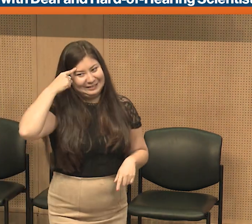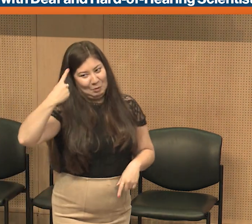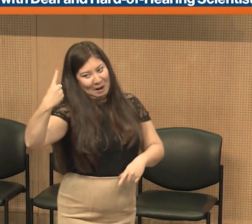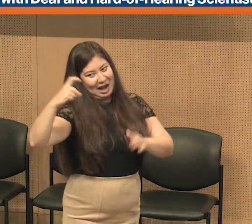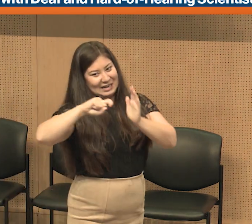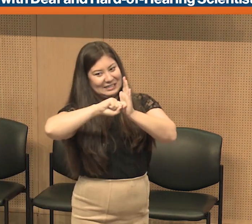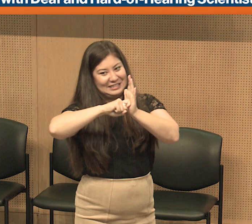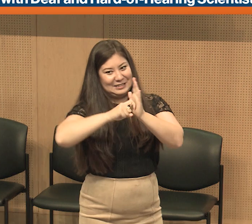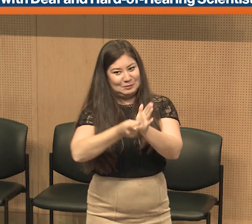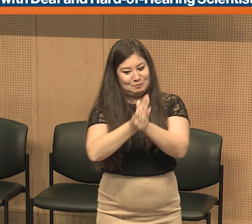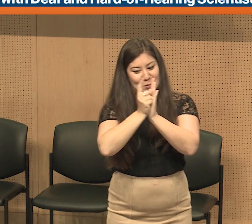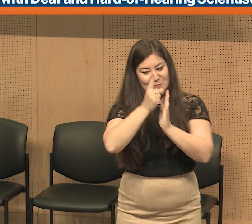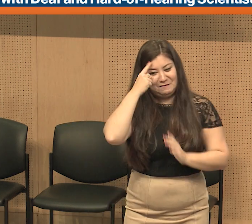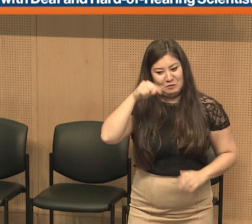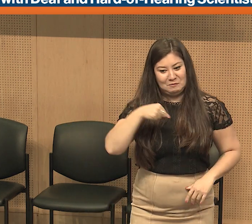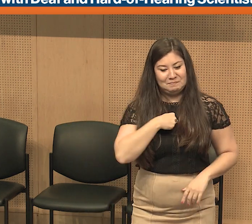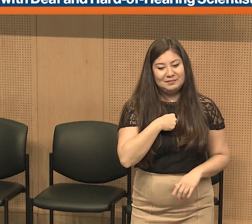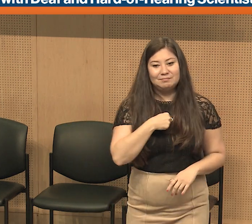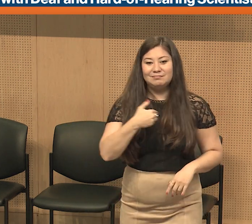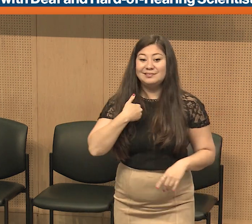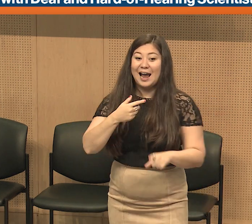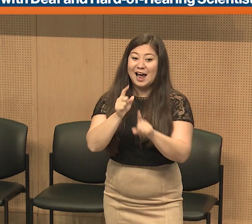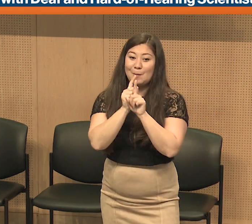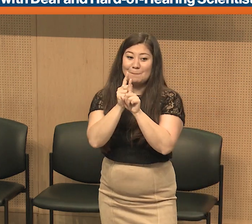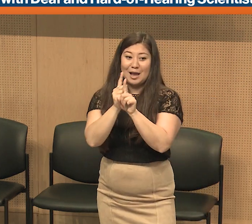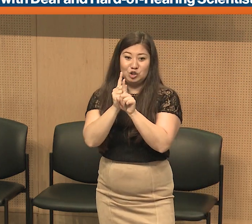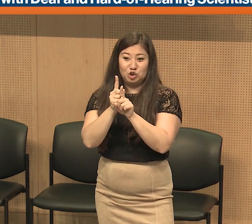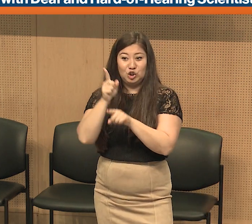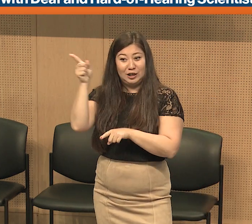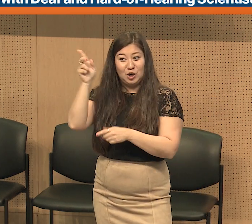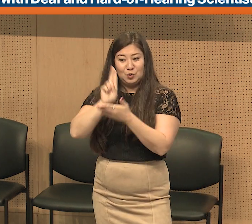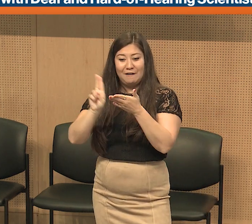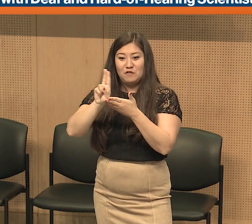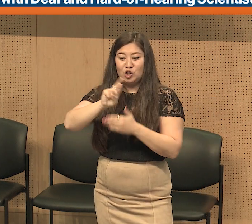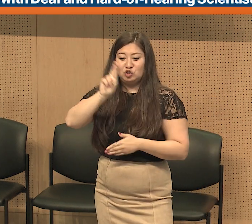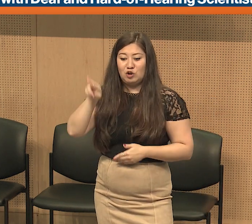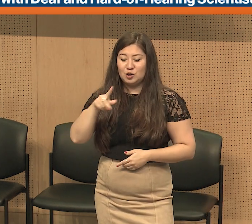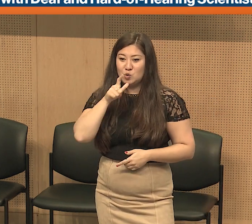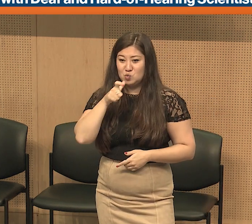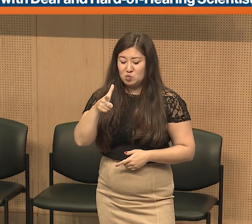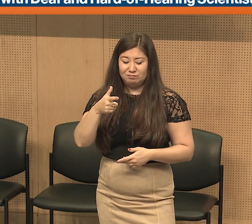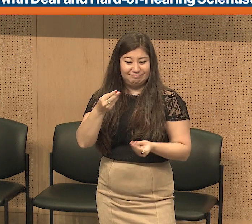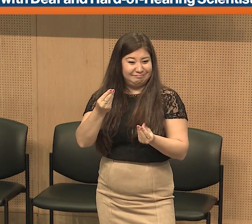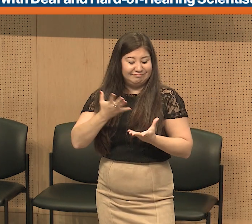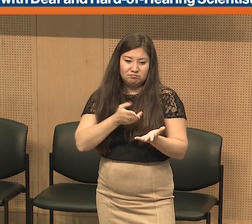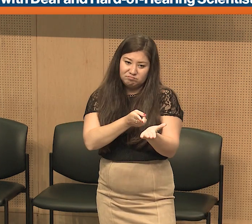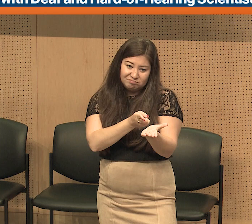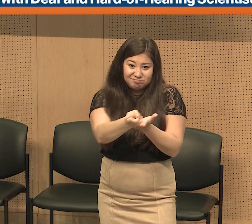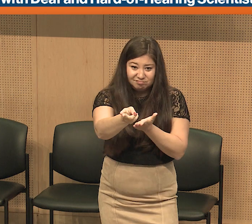I think that one key thing changed for me. My mentor at the University of Rochester